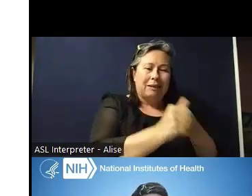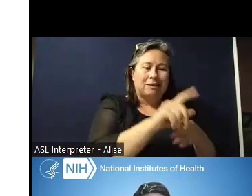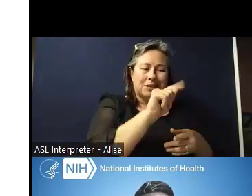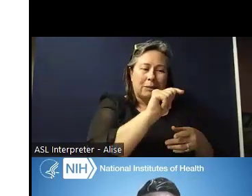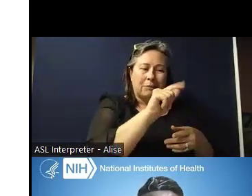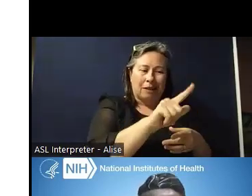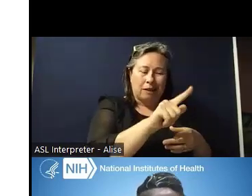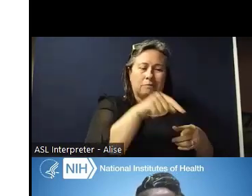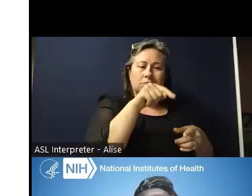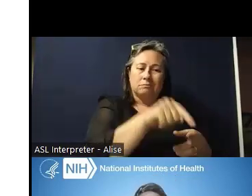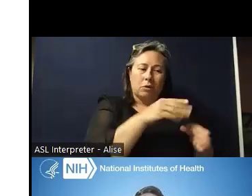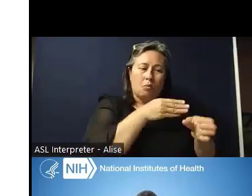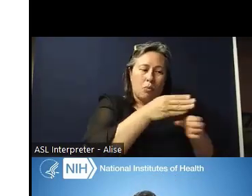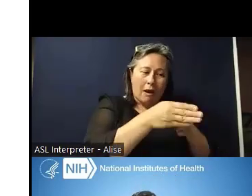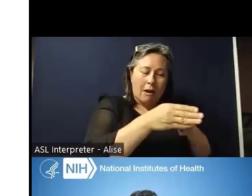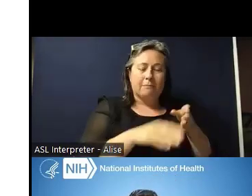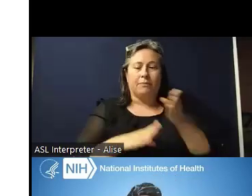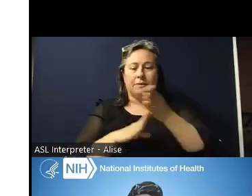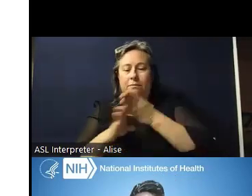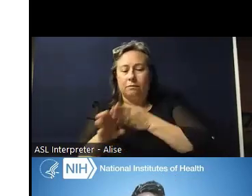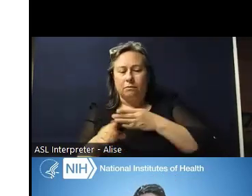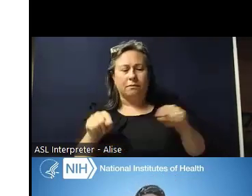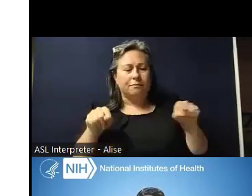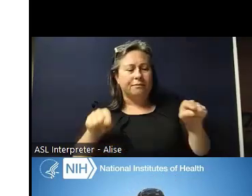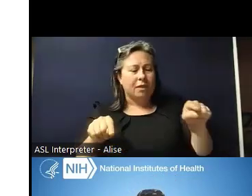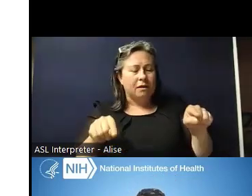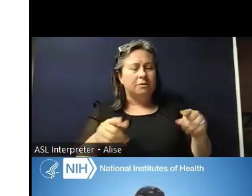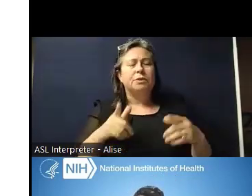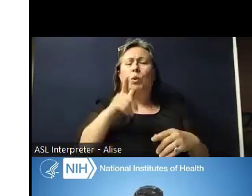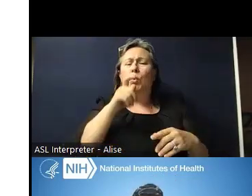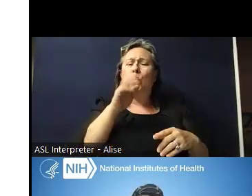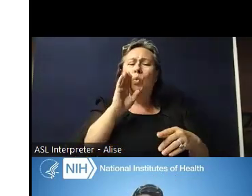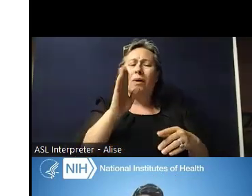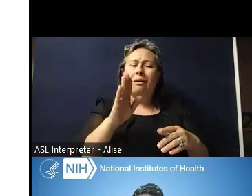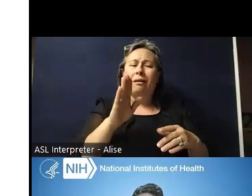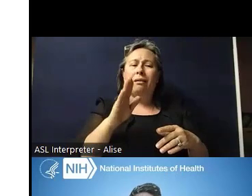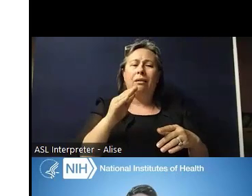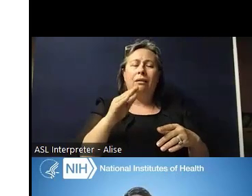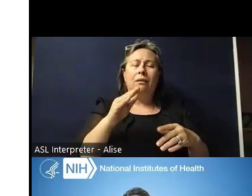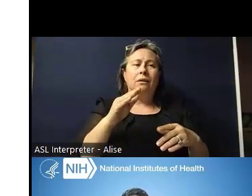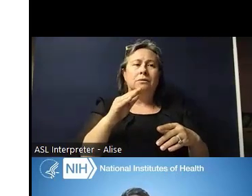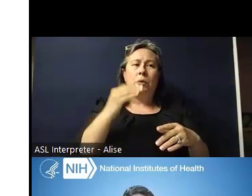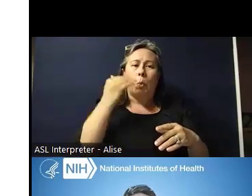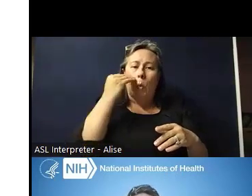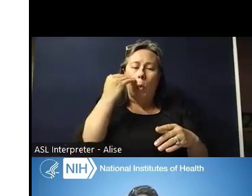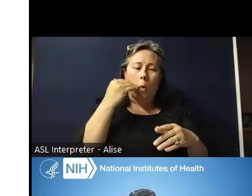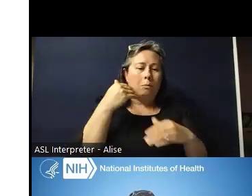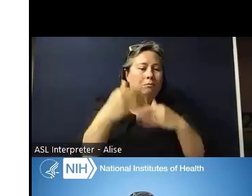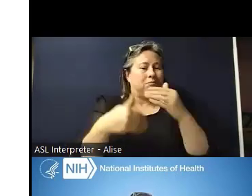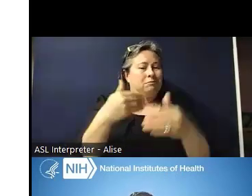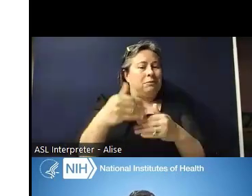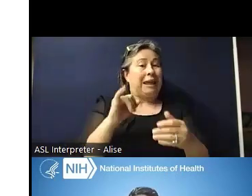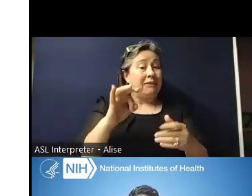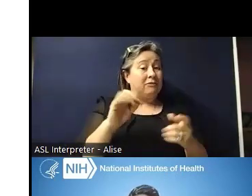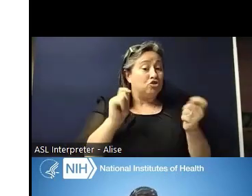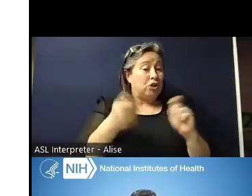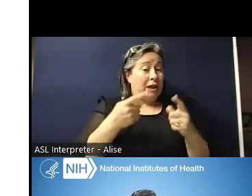We also want to make sure that you have procedures for how ... if changes take place, making sure that information in there.